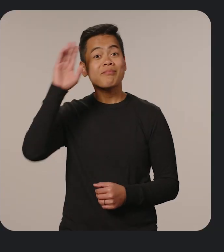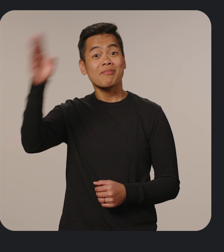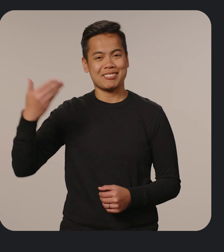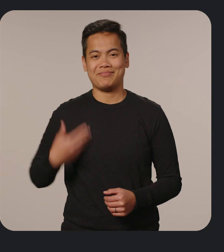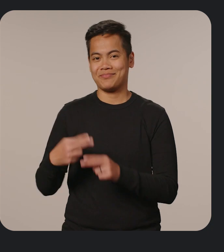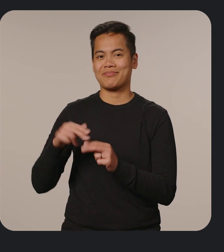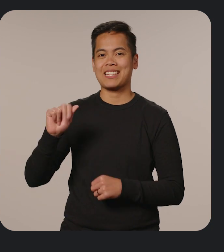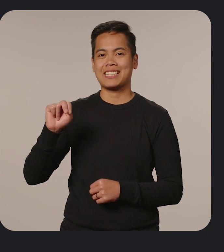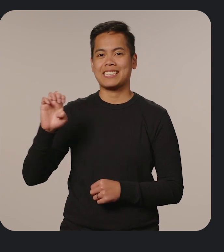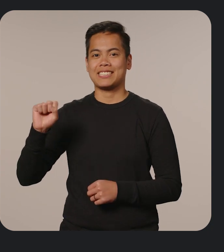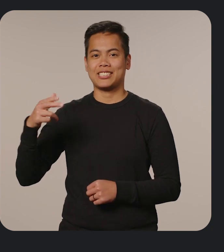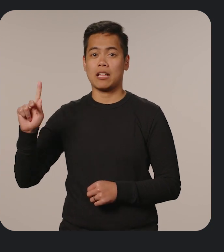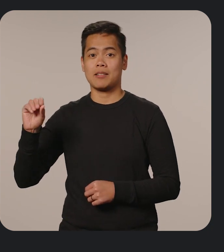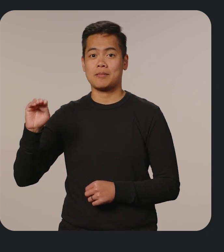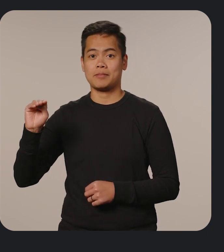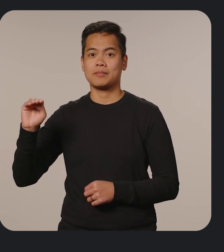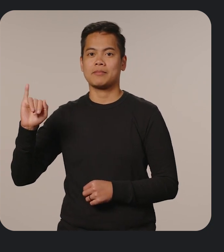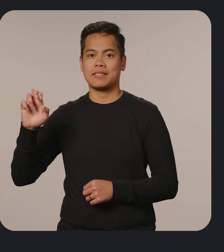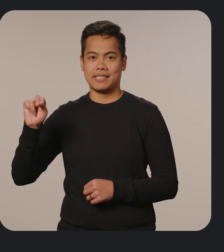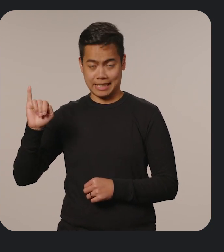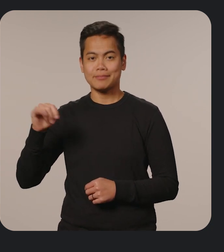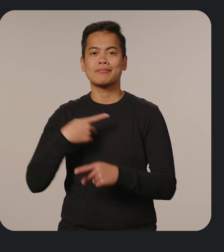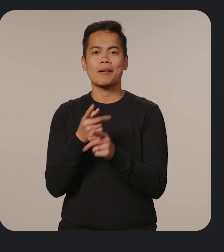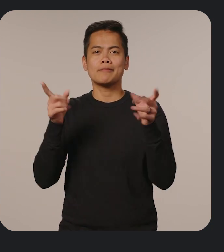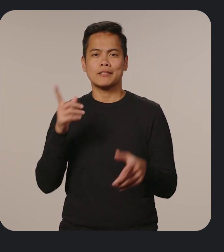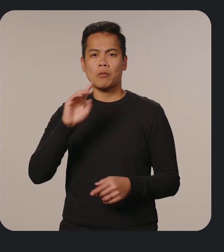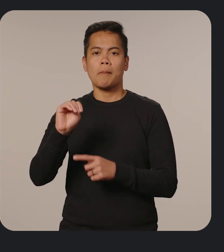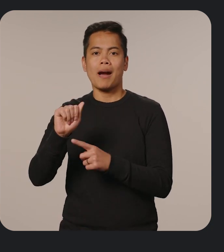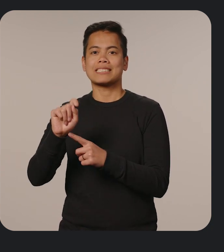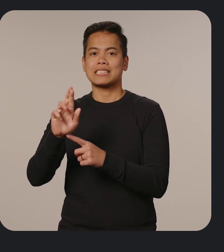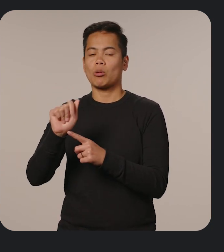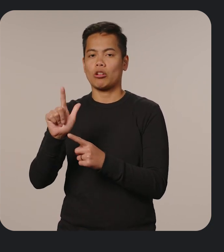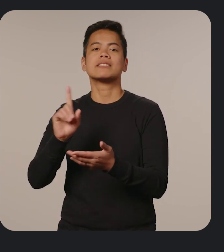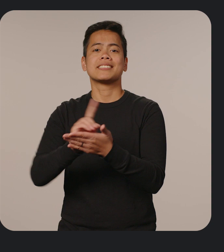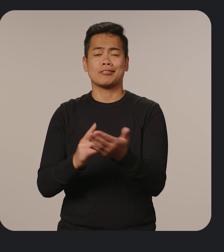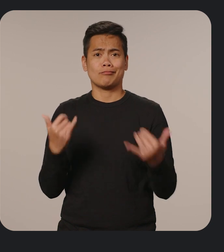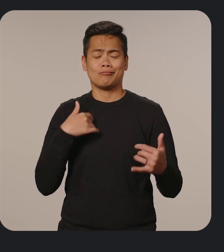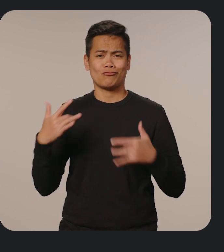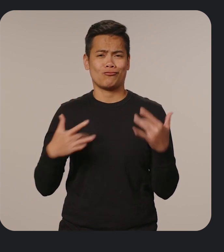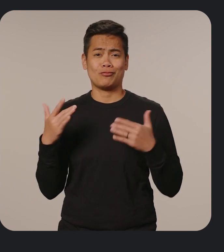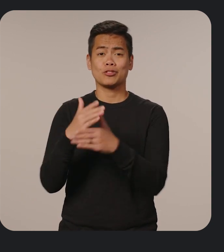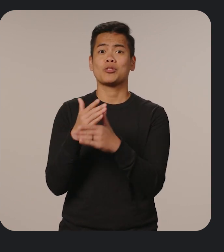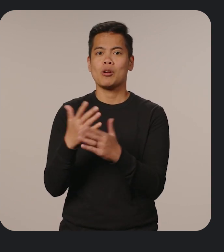Hi. I'm Aneesha Kommineni, Product Manager for Material Design. Today, I'm excited to share with you